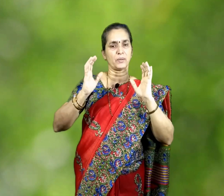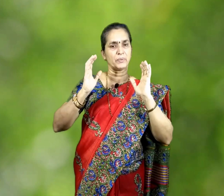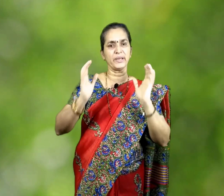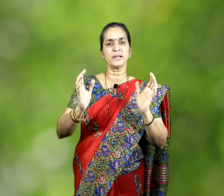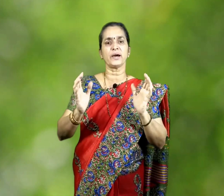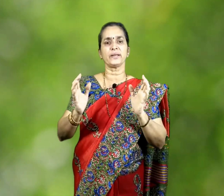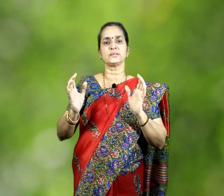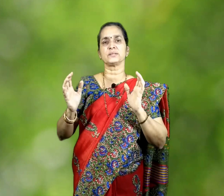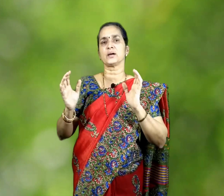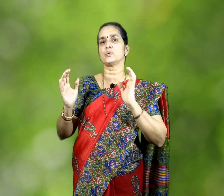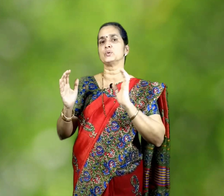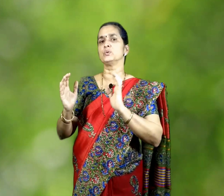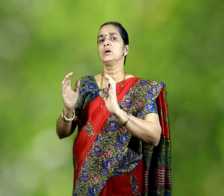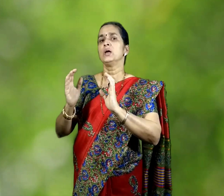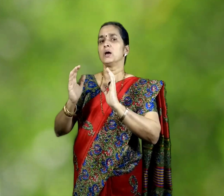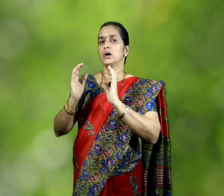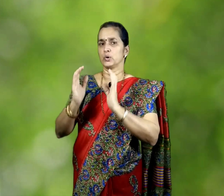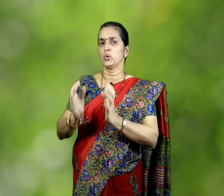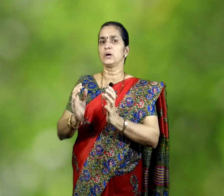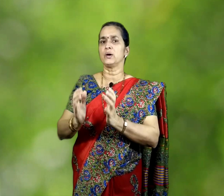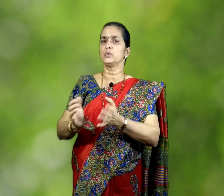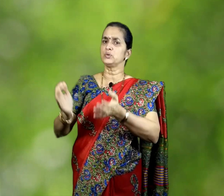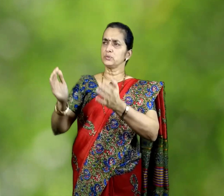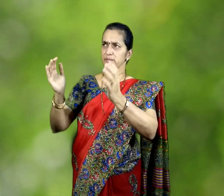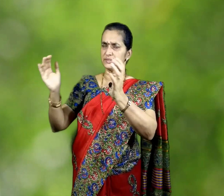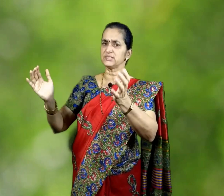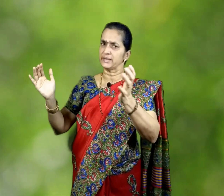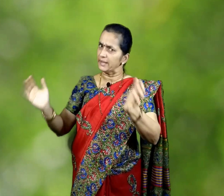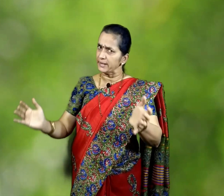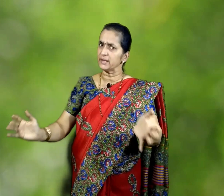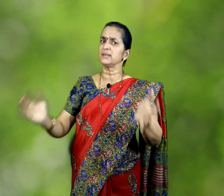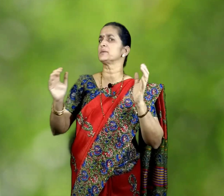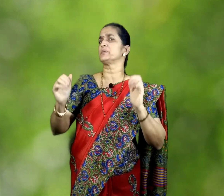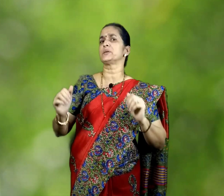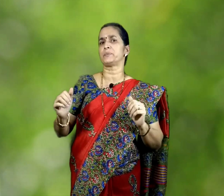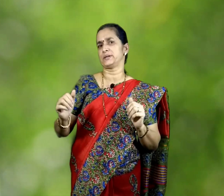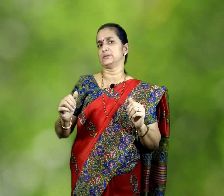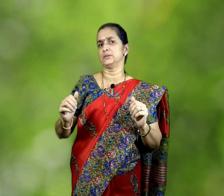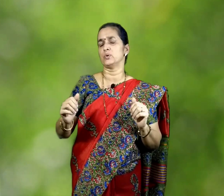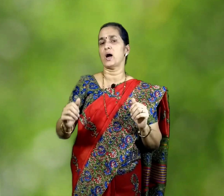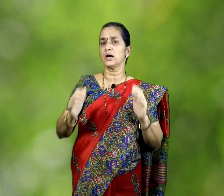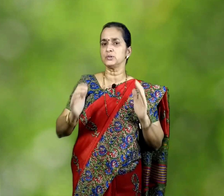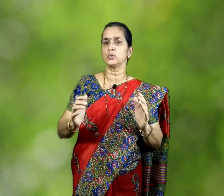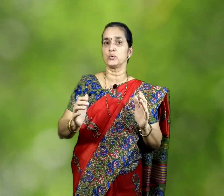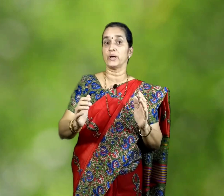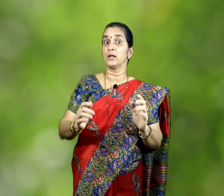this dangerous disease